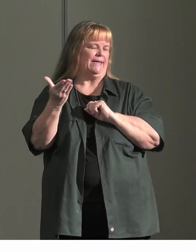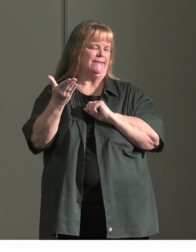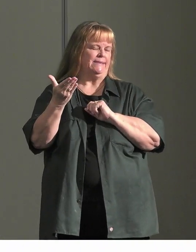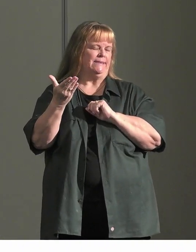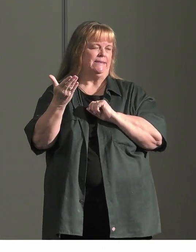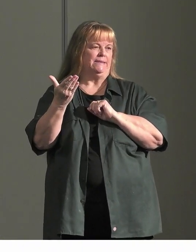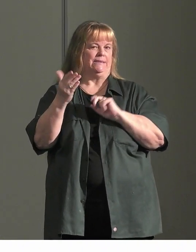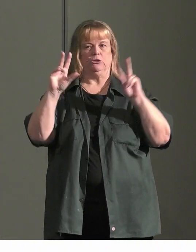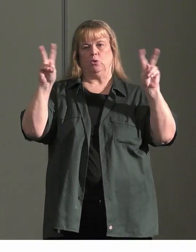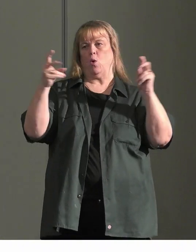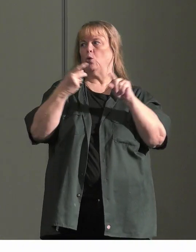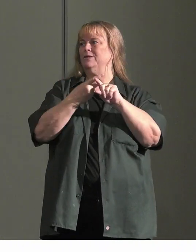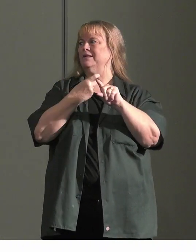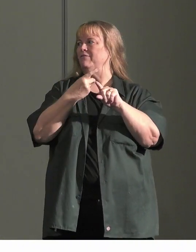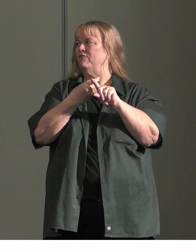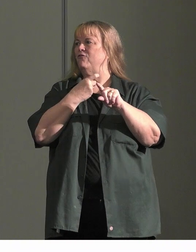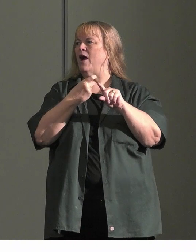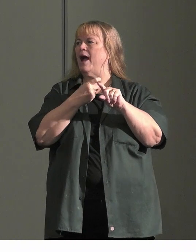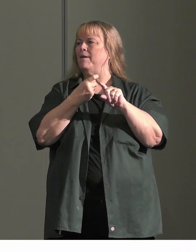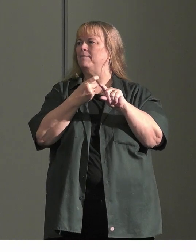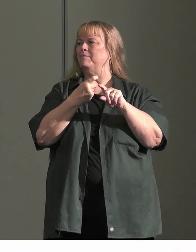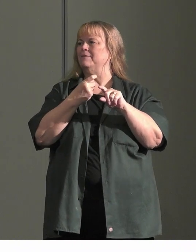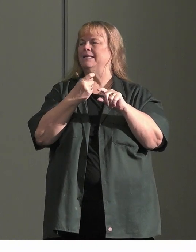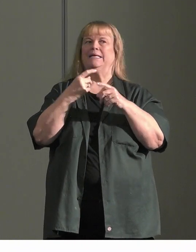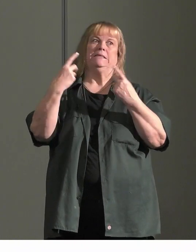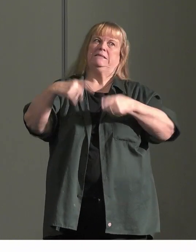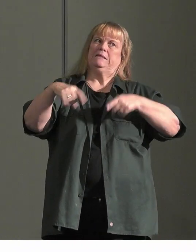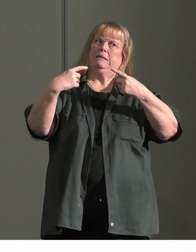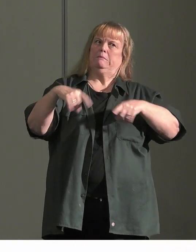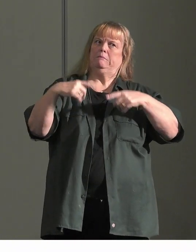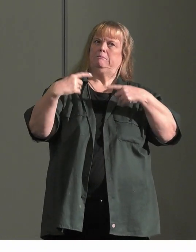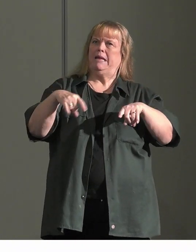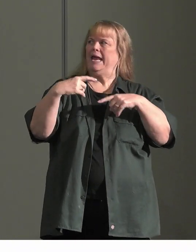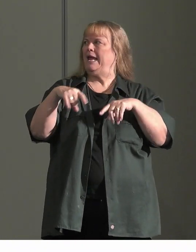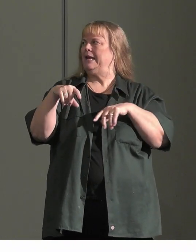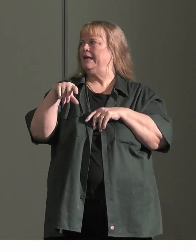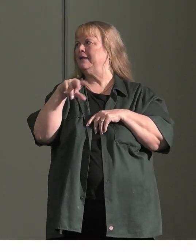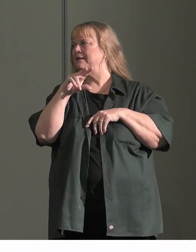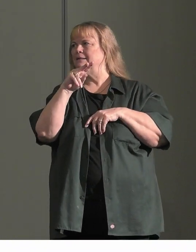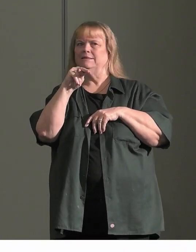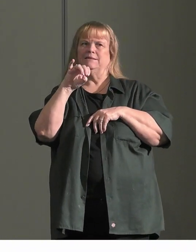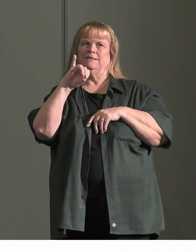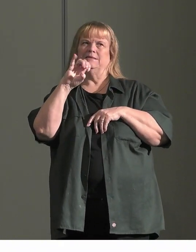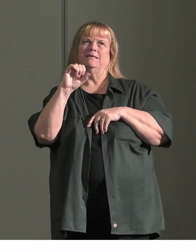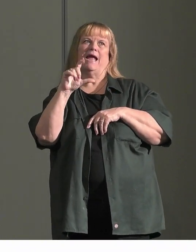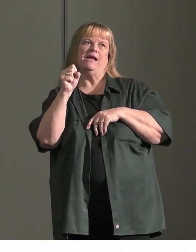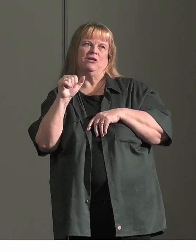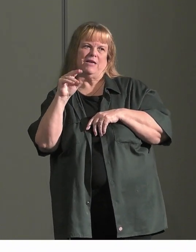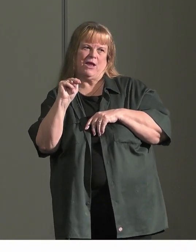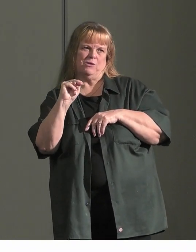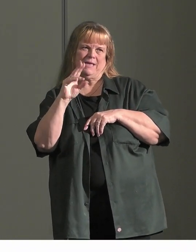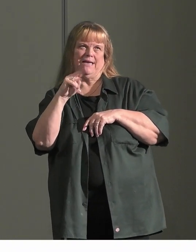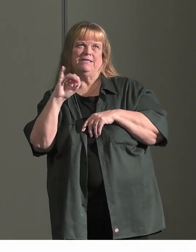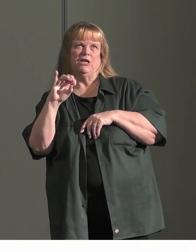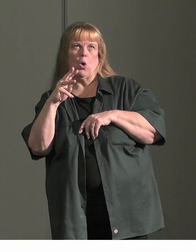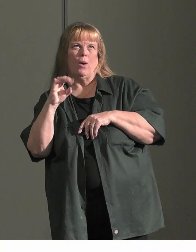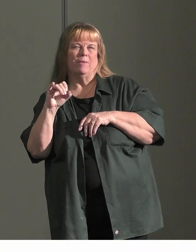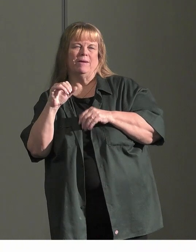Our quote from our hotly debated Nielsen Norman Group that made waves in the accessibility